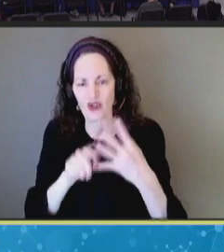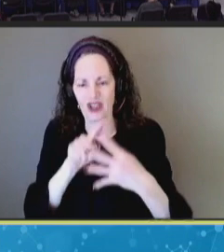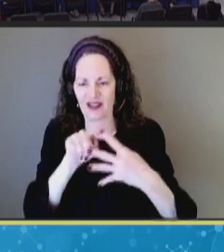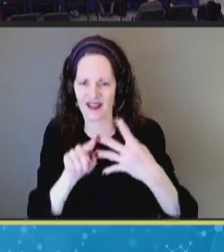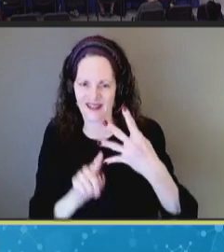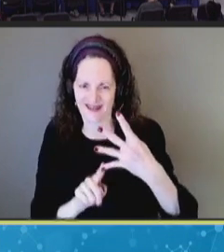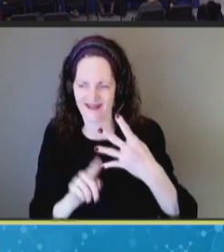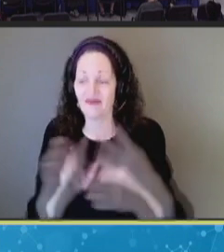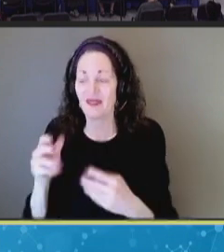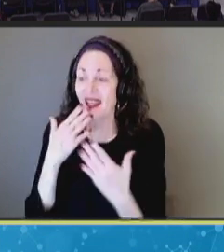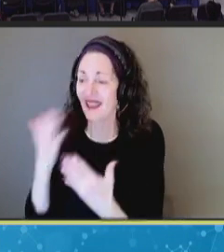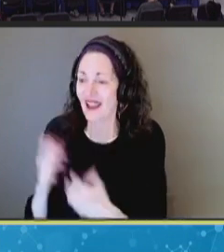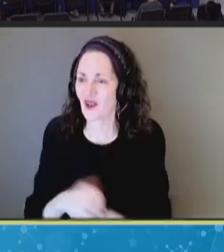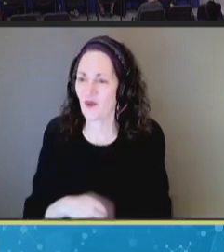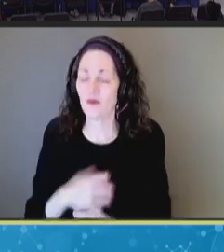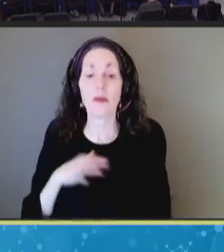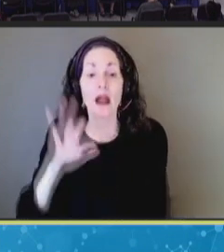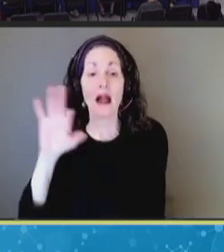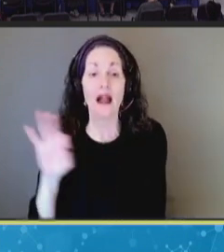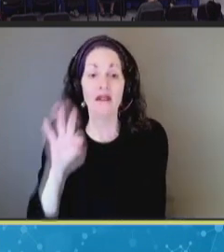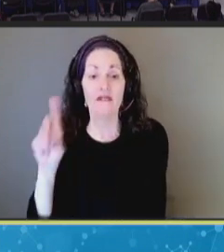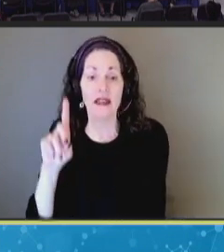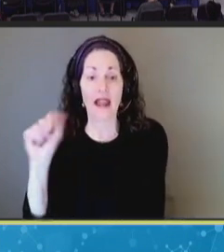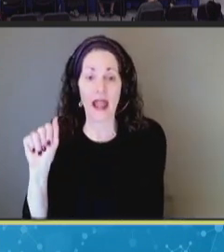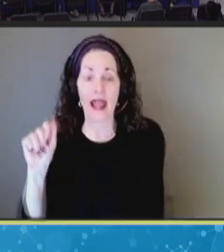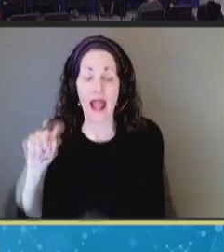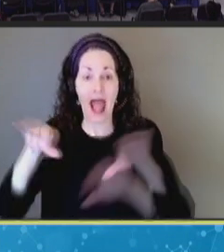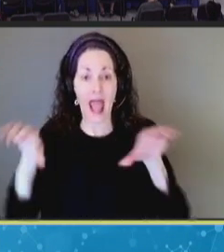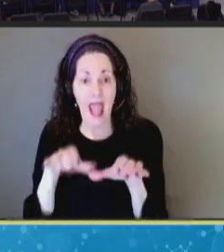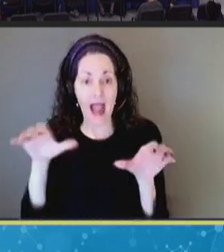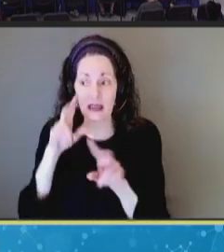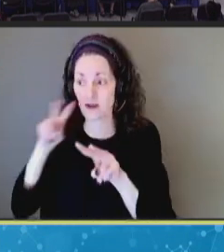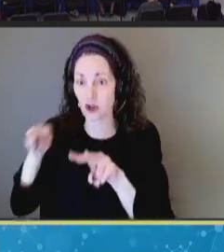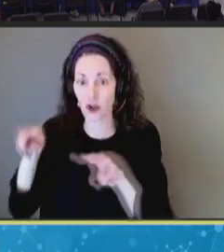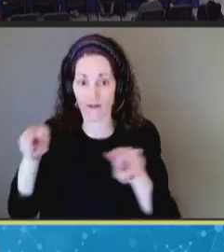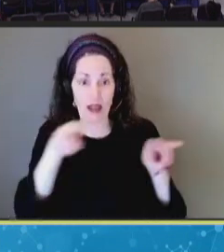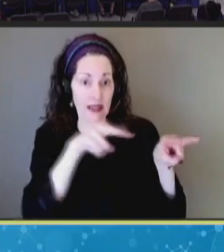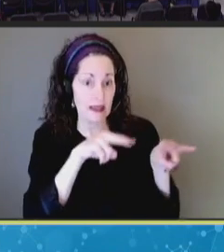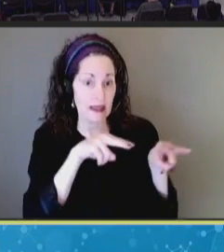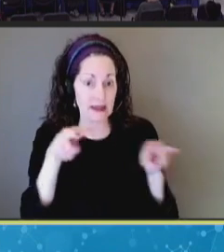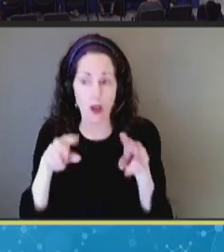So, the FDA Active Surveillance System, that proactively monitors the safety and effectiveness